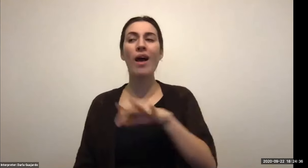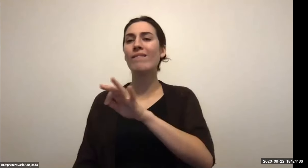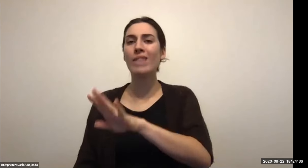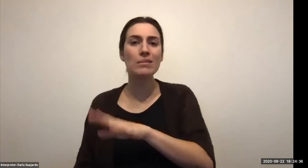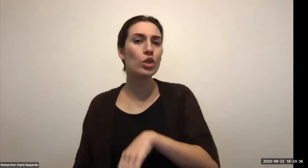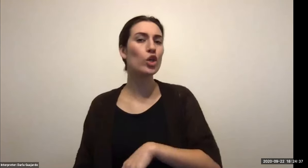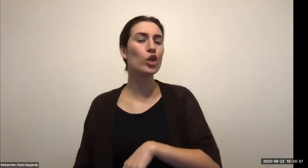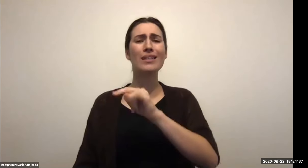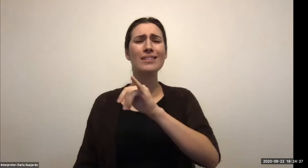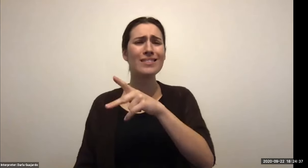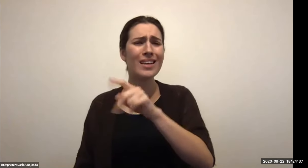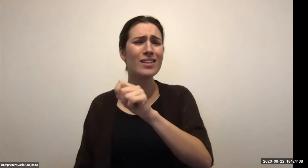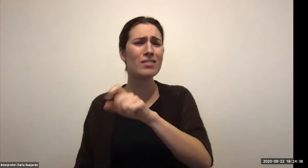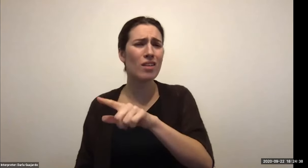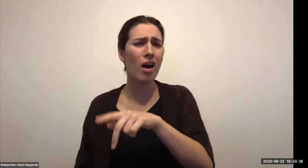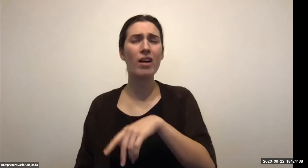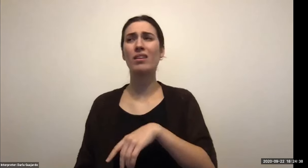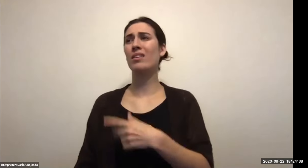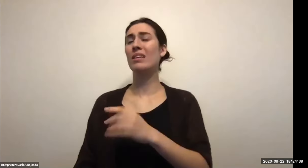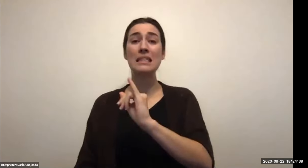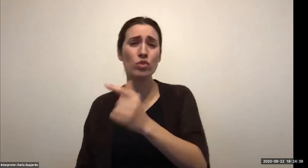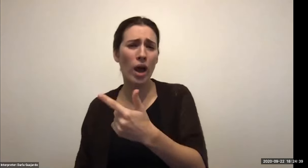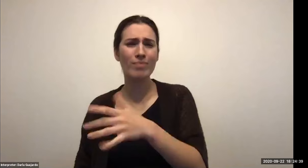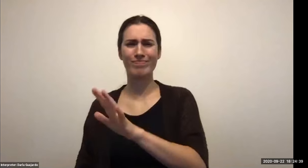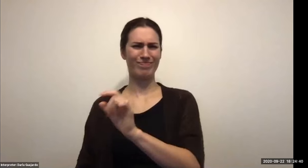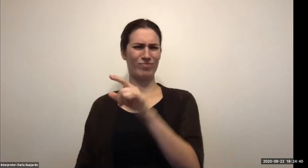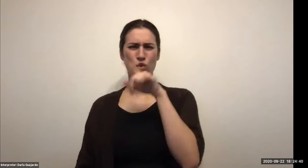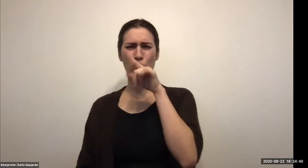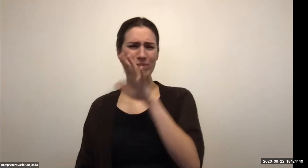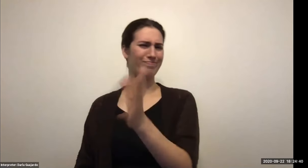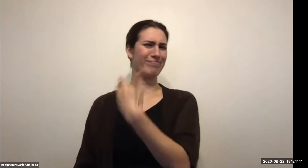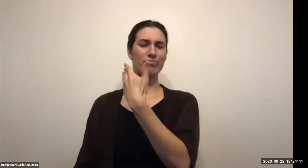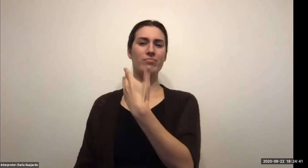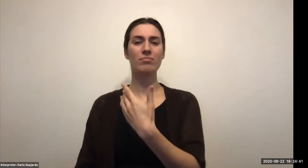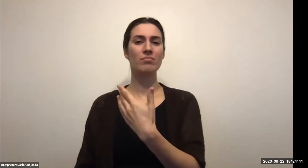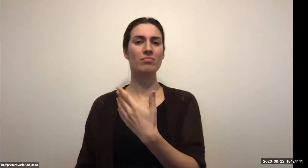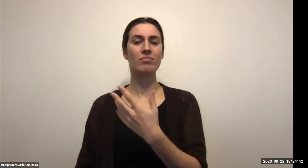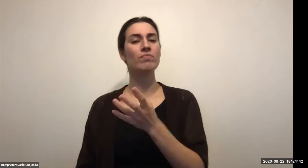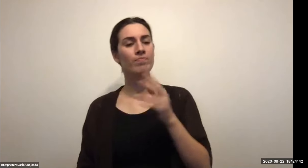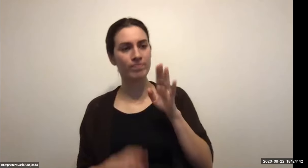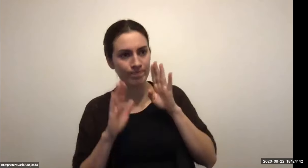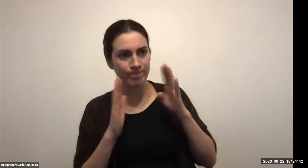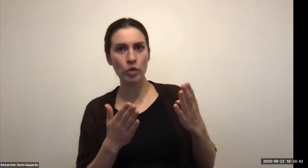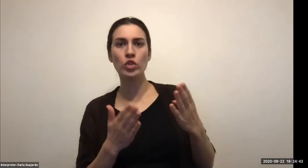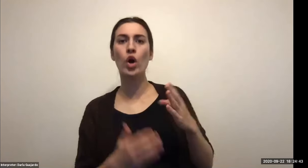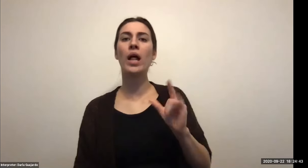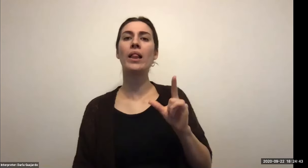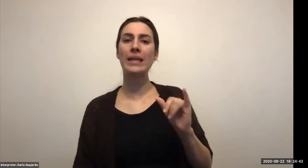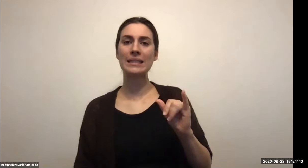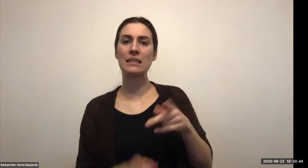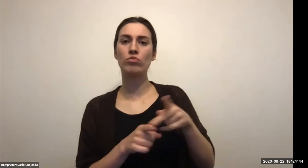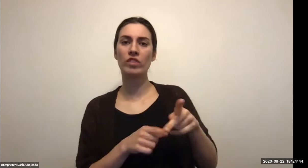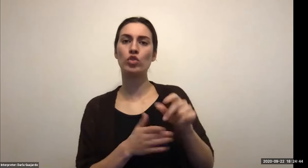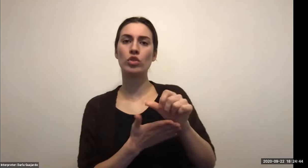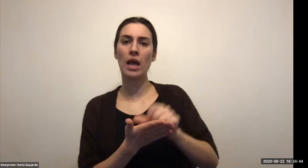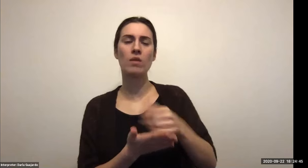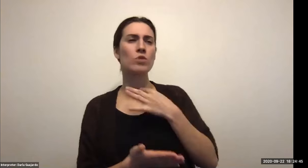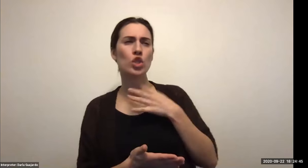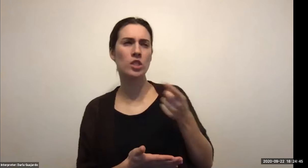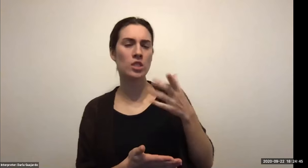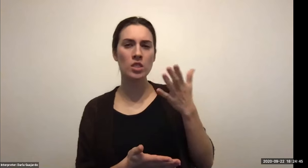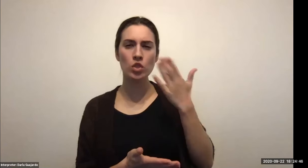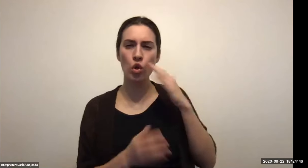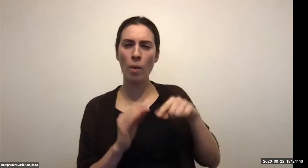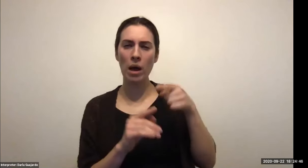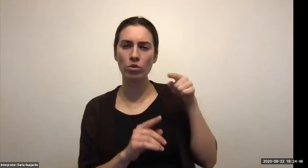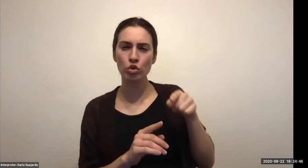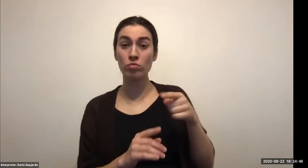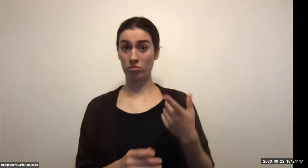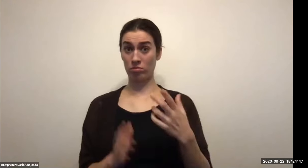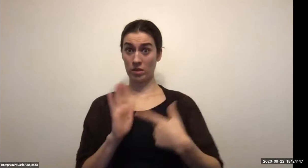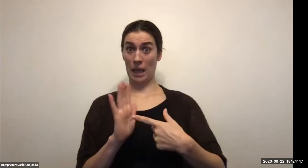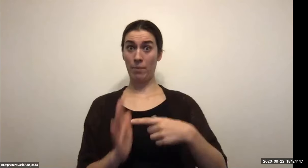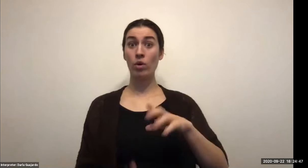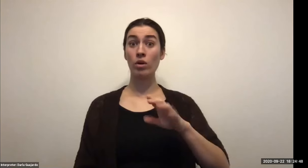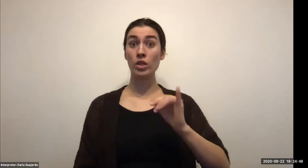Keith Wolling: The Nevada State the country behind that was Spain, obviously, it's pretty close, but not only do you have Madrid Barcelona continues to grow. And do you know that Barcelona is is is a is a cruise industry.